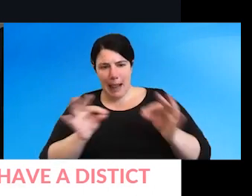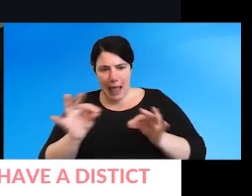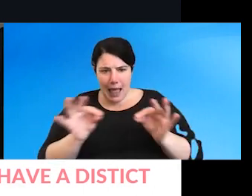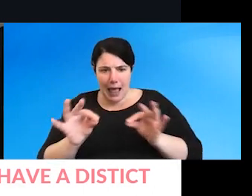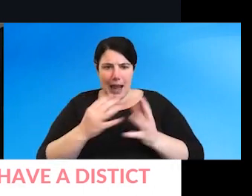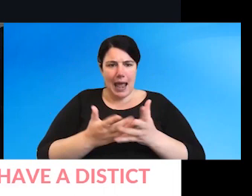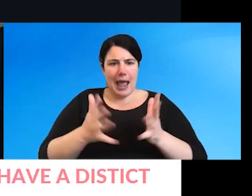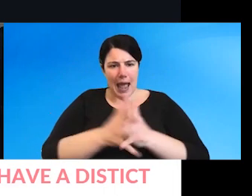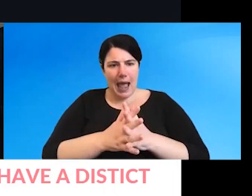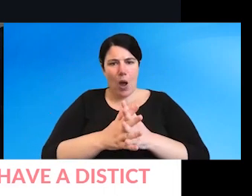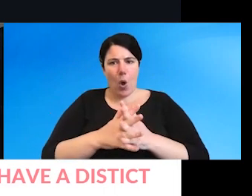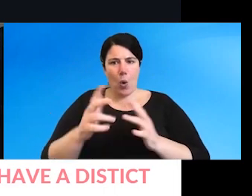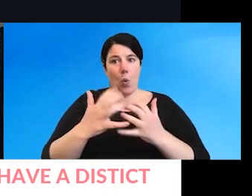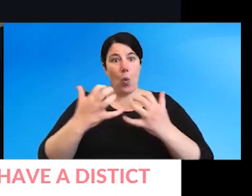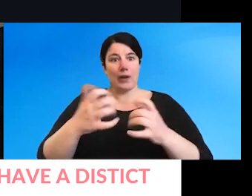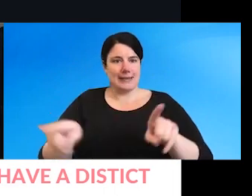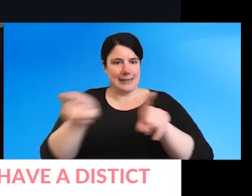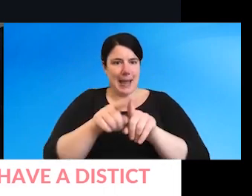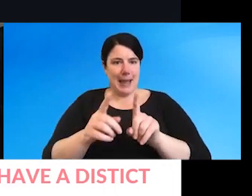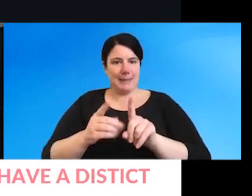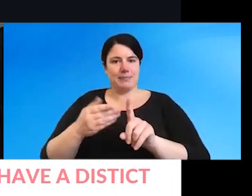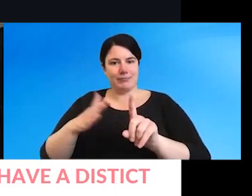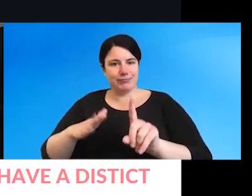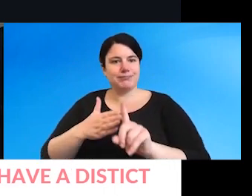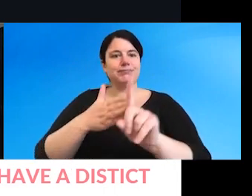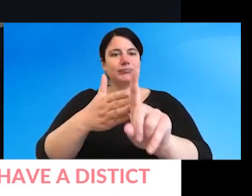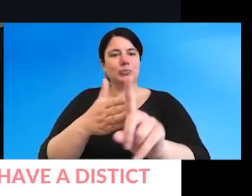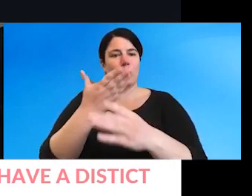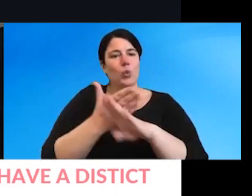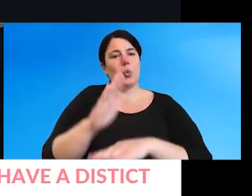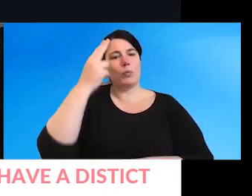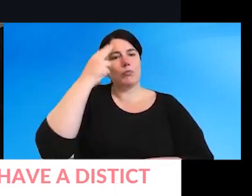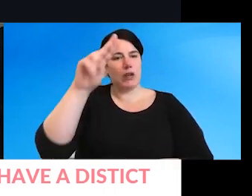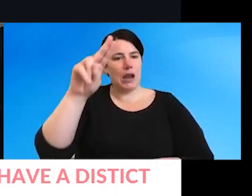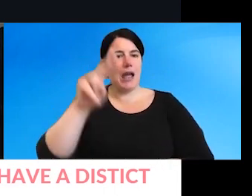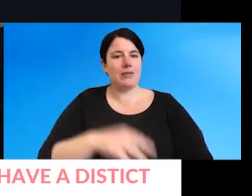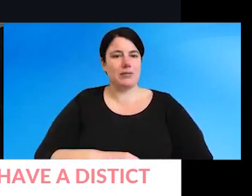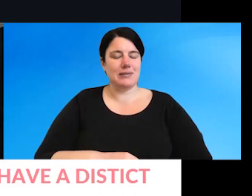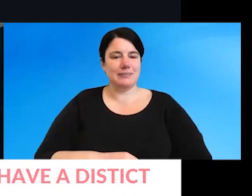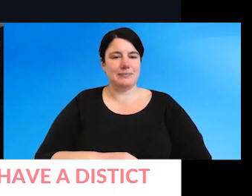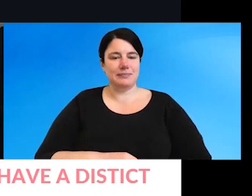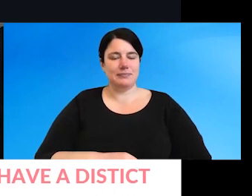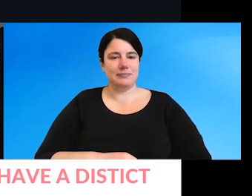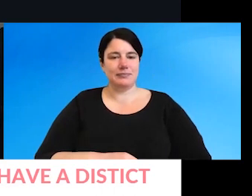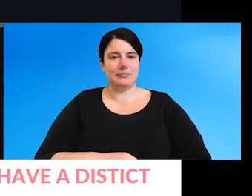your audience with you, towards the new brand you're creating. So, it's not a shock.